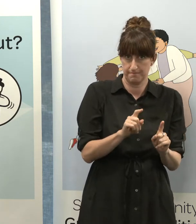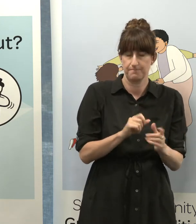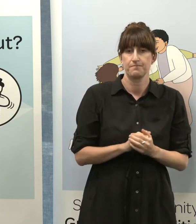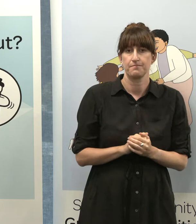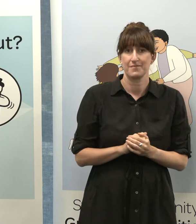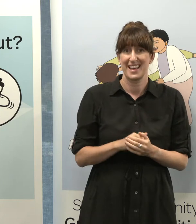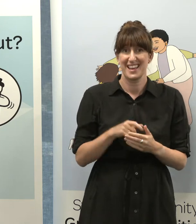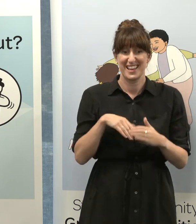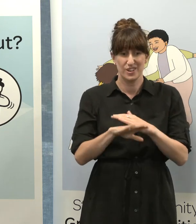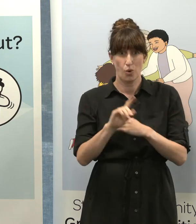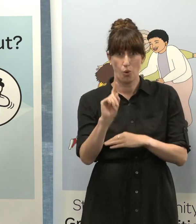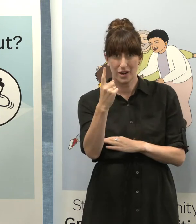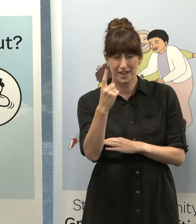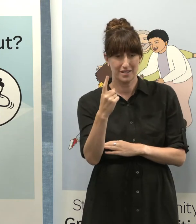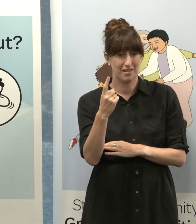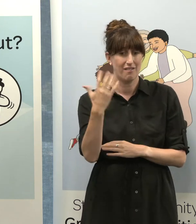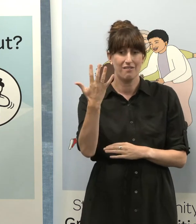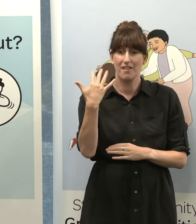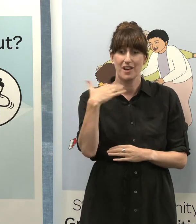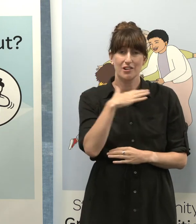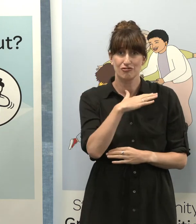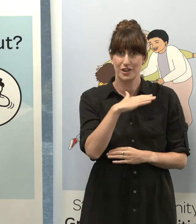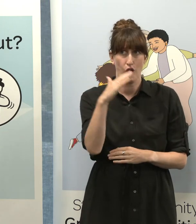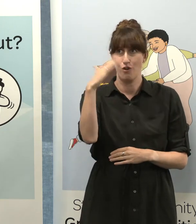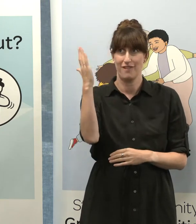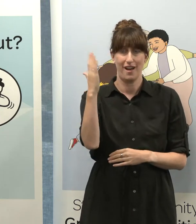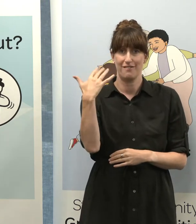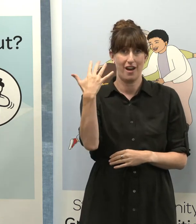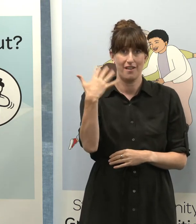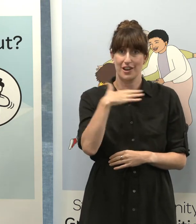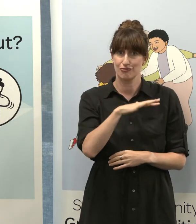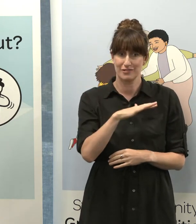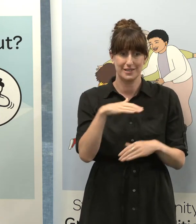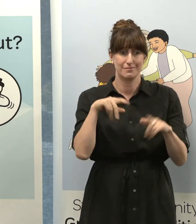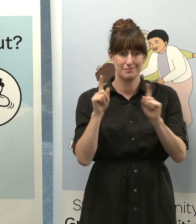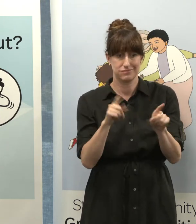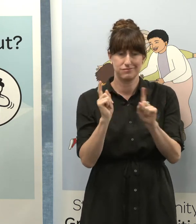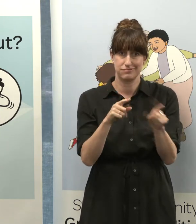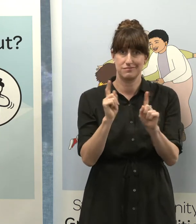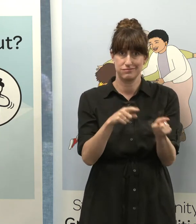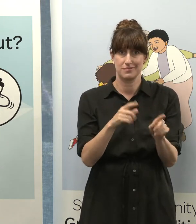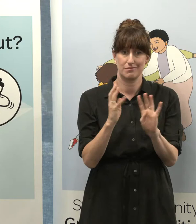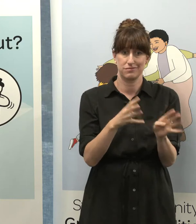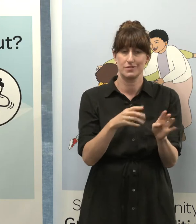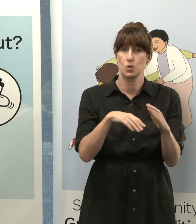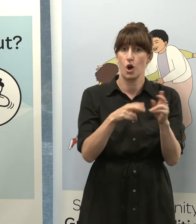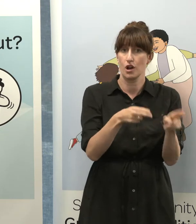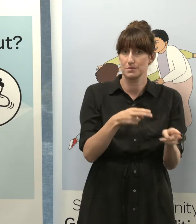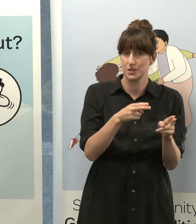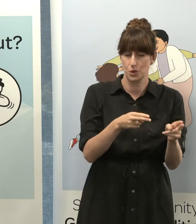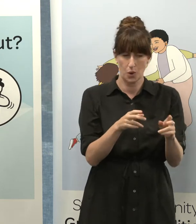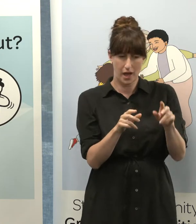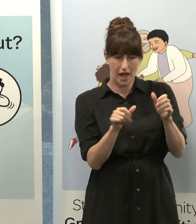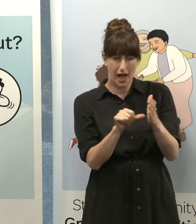Auckland where they have over 500 admissions, it is very hard